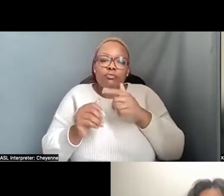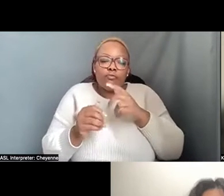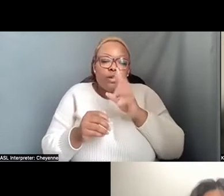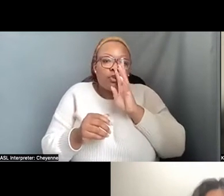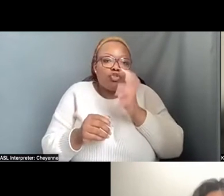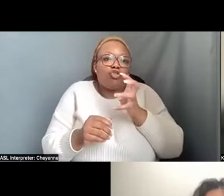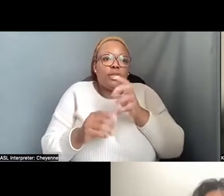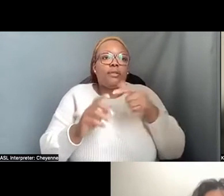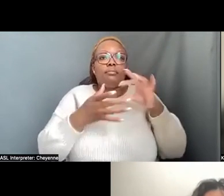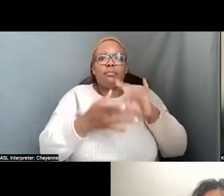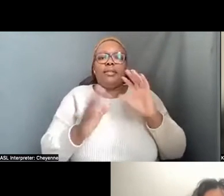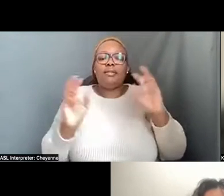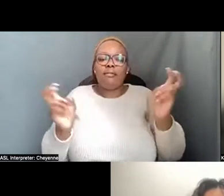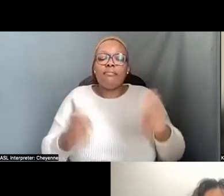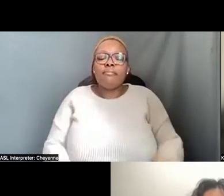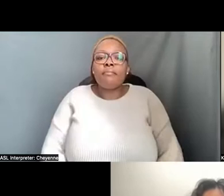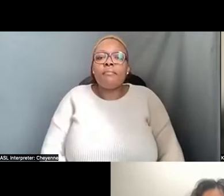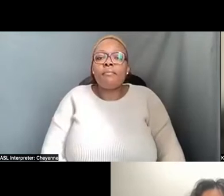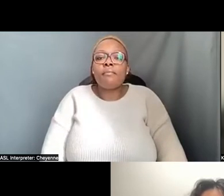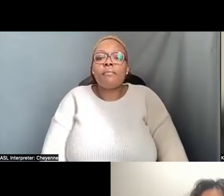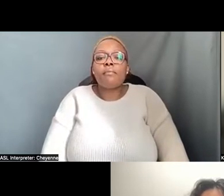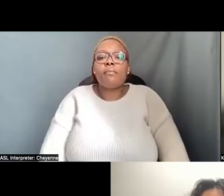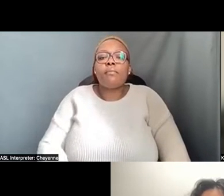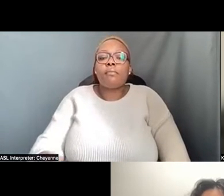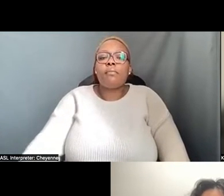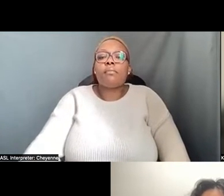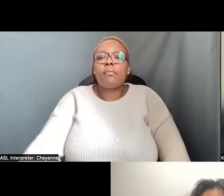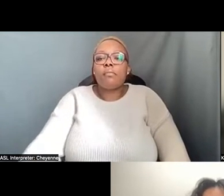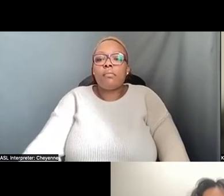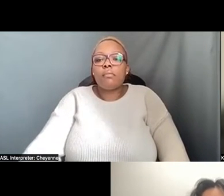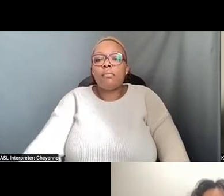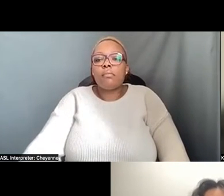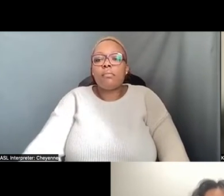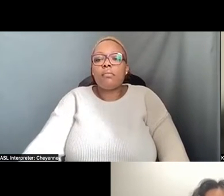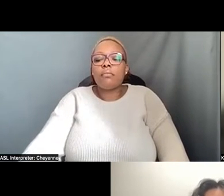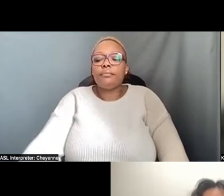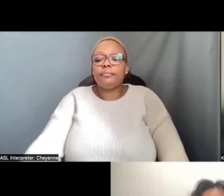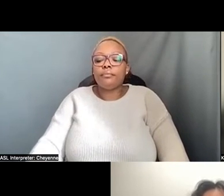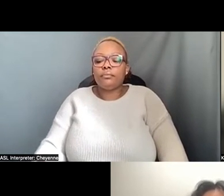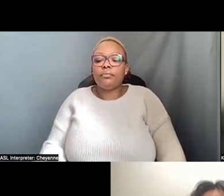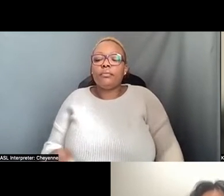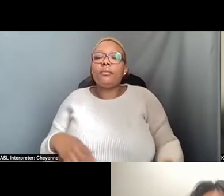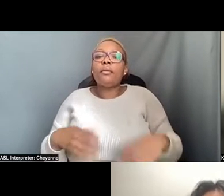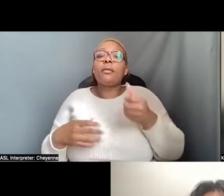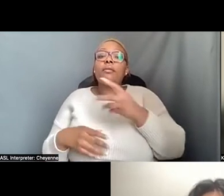And then there are a couple of questions around how many applications we have